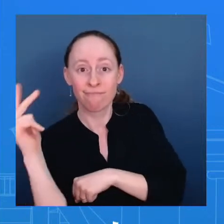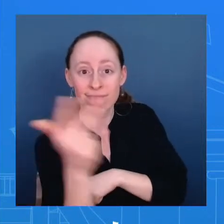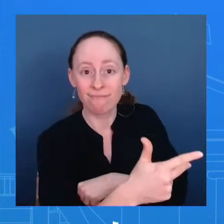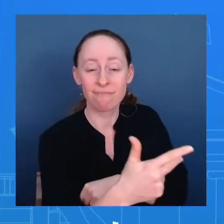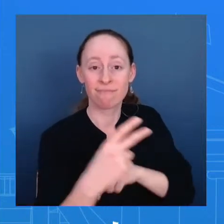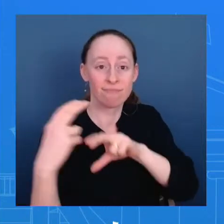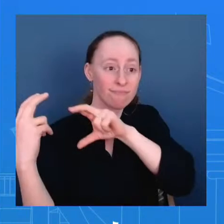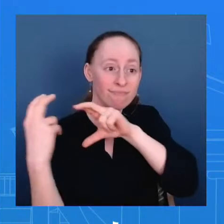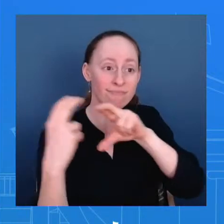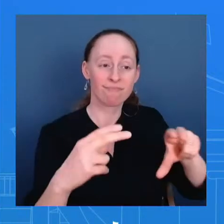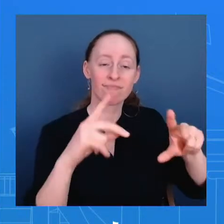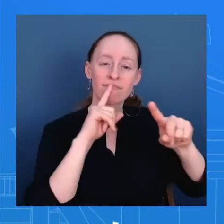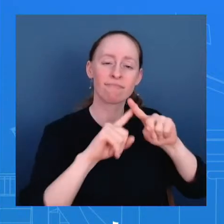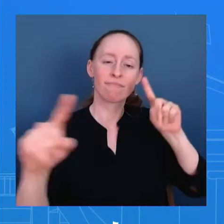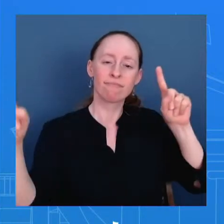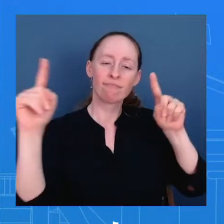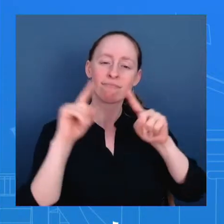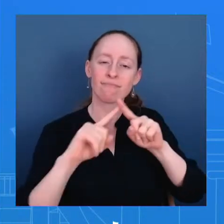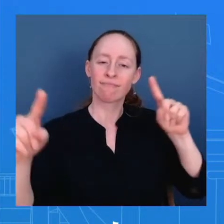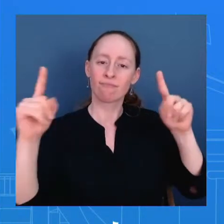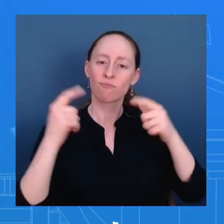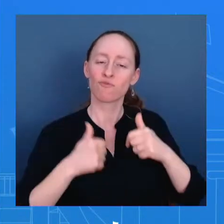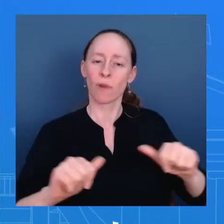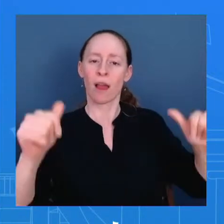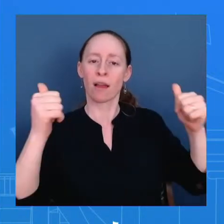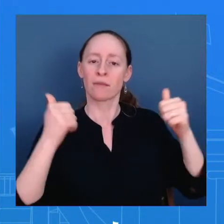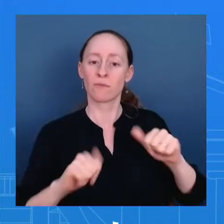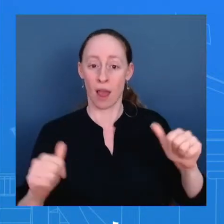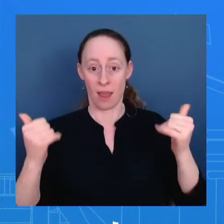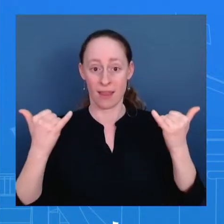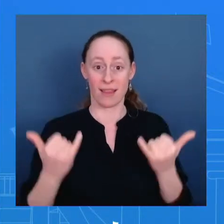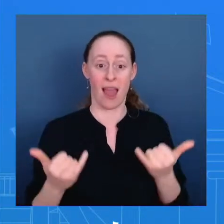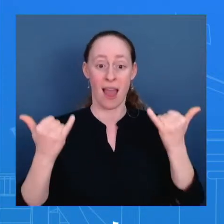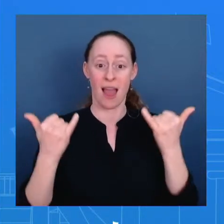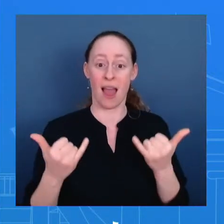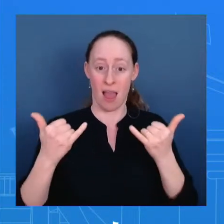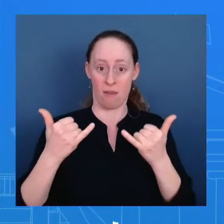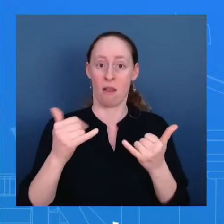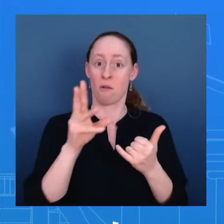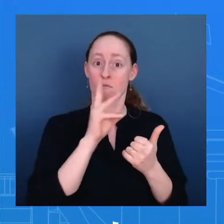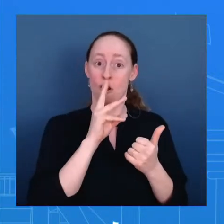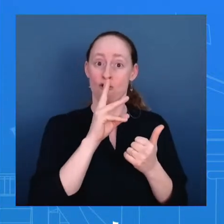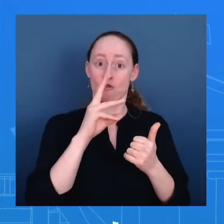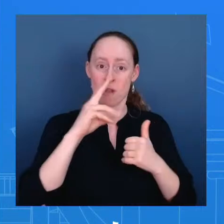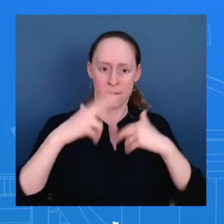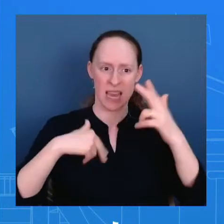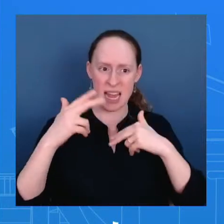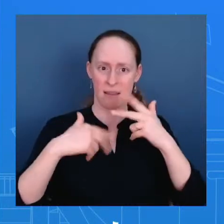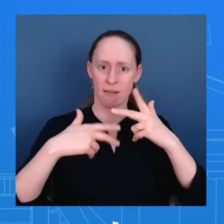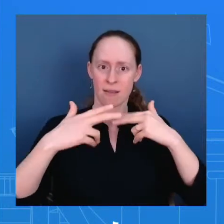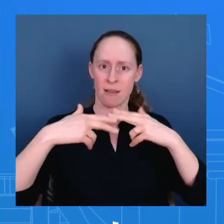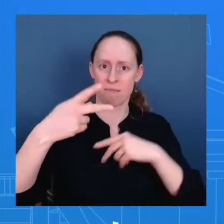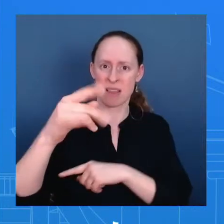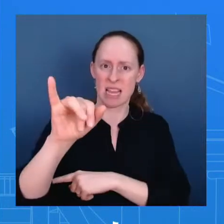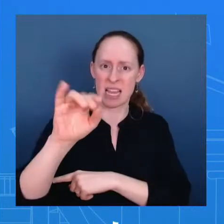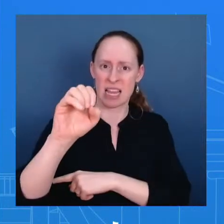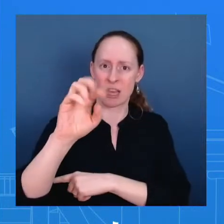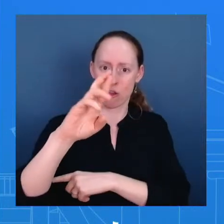And so, this pier is now in place. In the up- -- next couple of days, very -- you know, coming days, we'll get that moving. And that is one way, obviously,